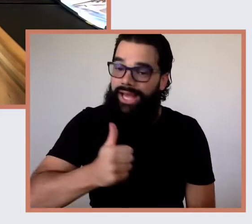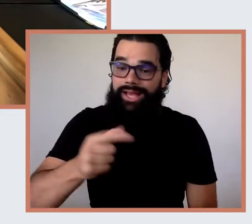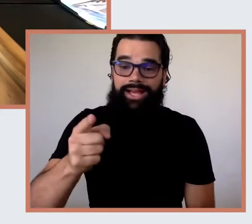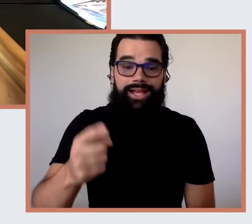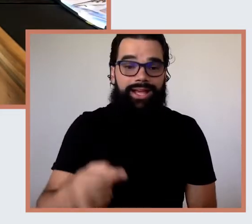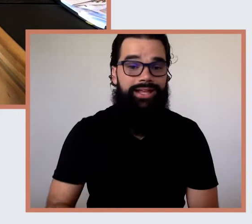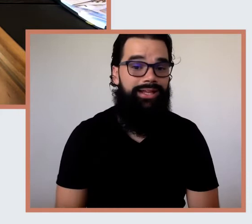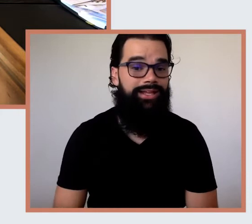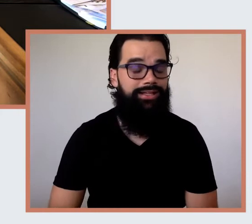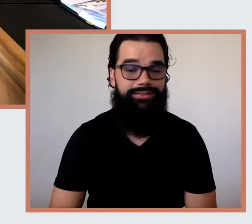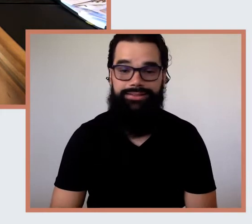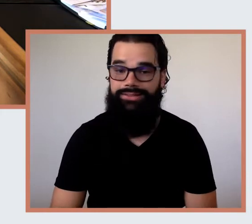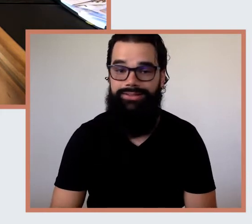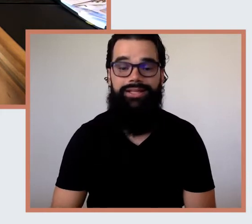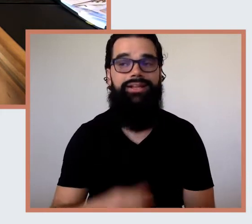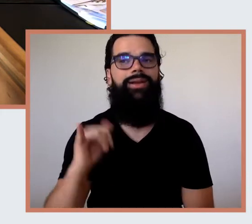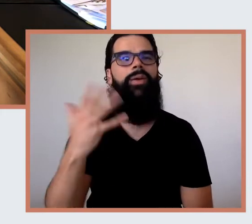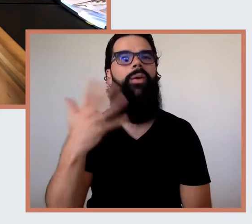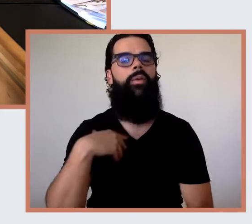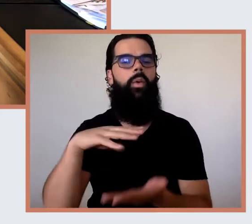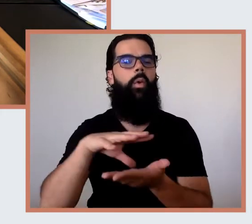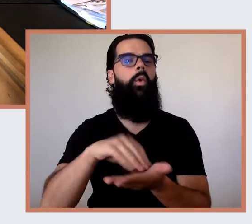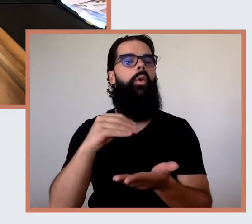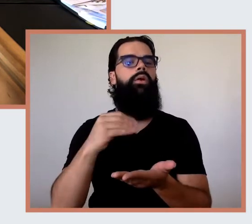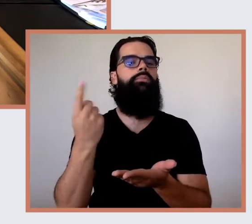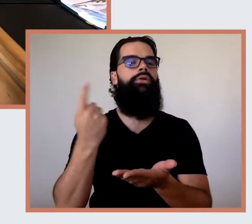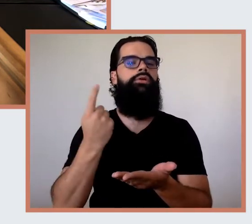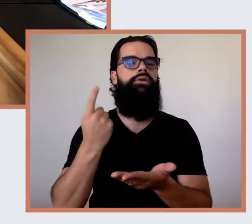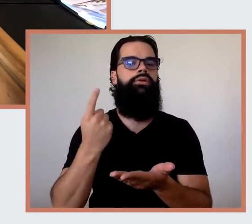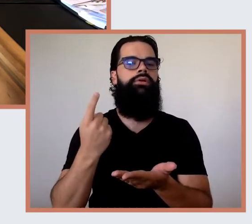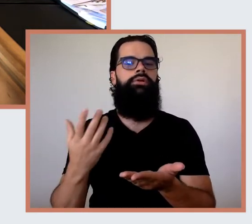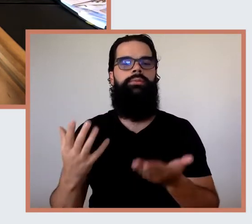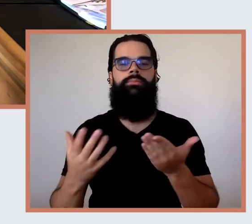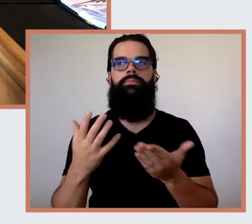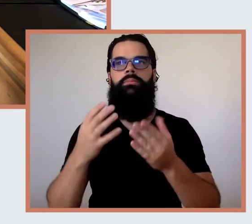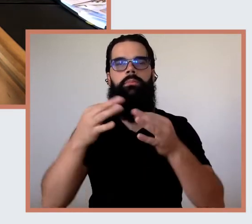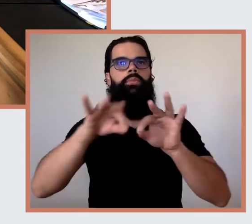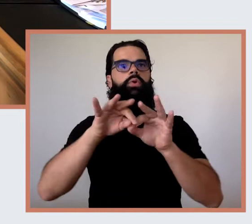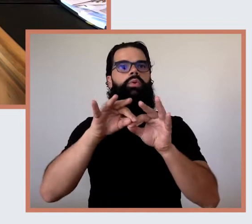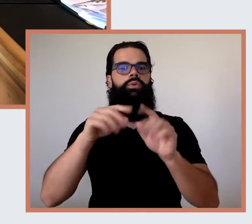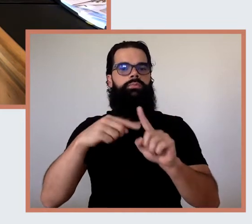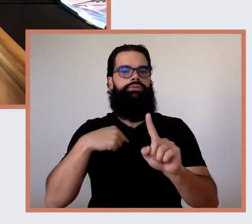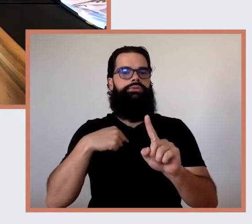That is hysterical. And, by the way, I have learned